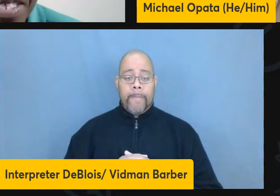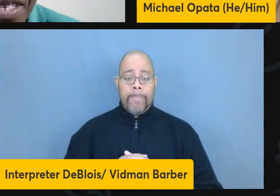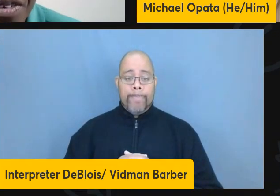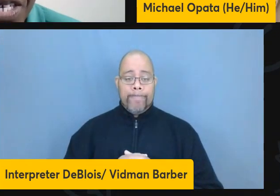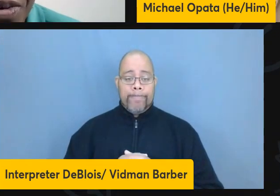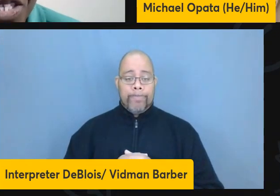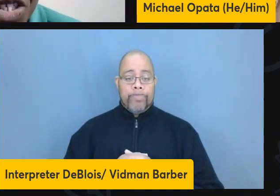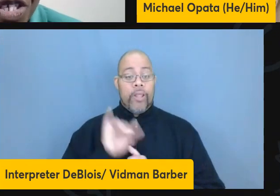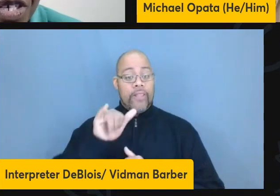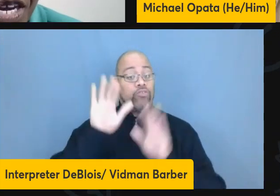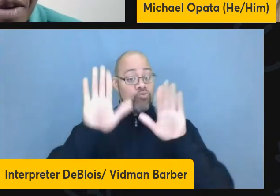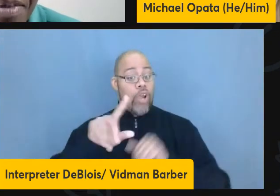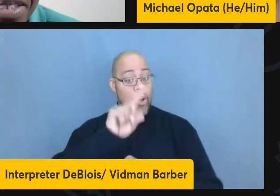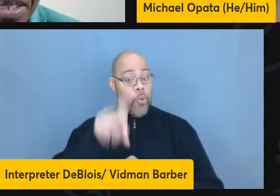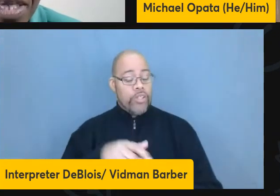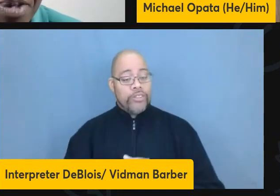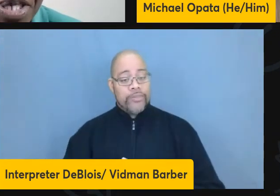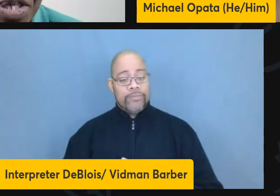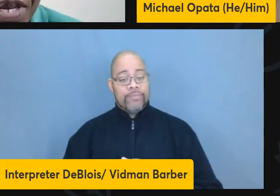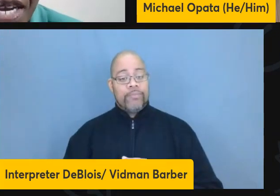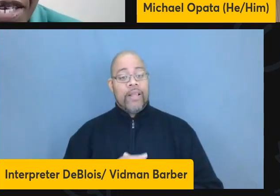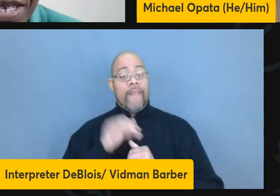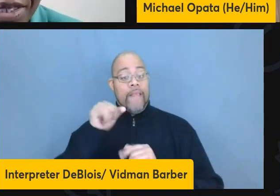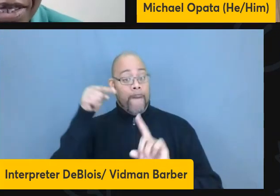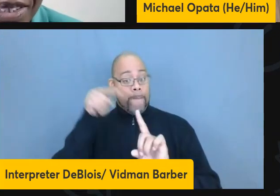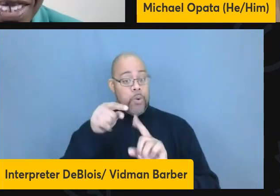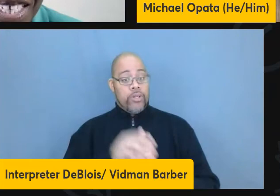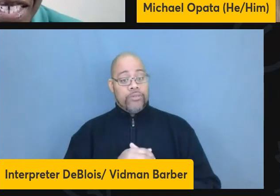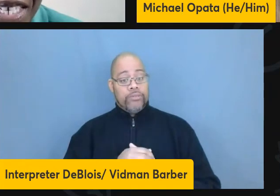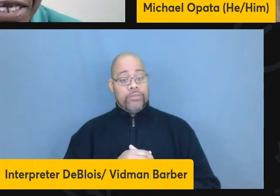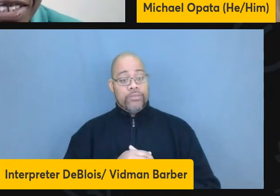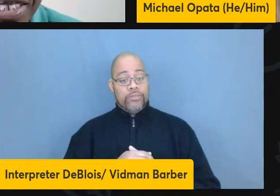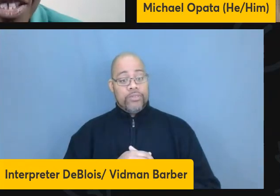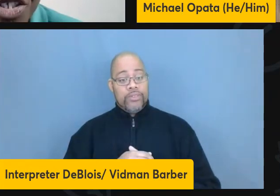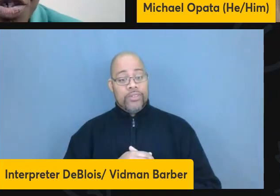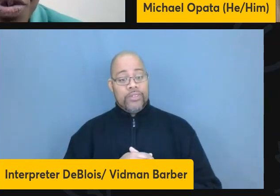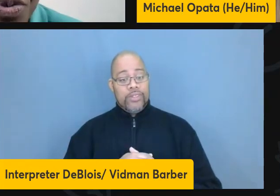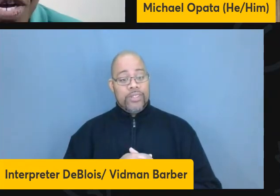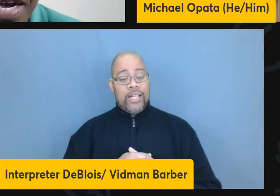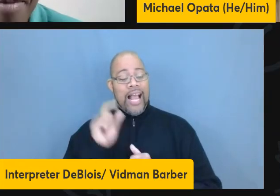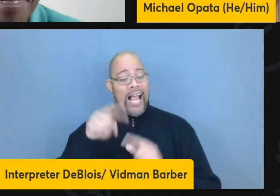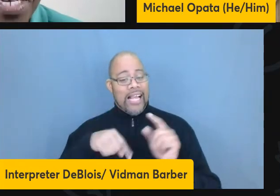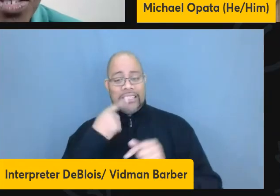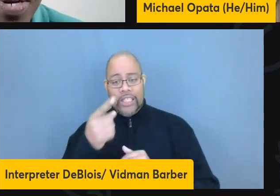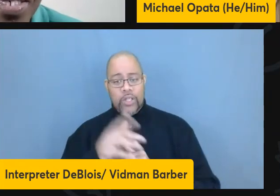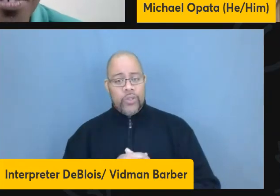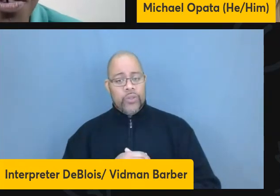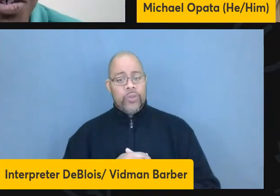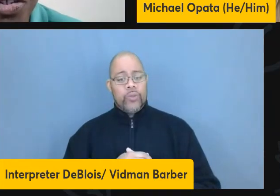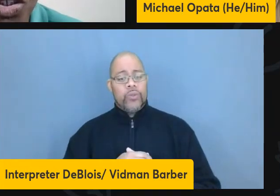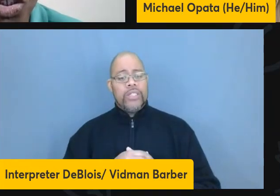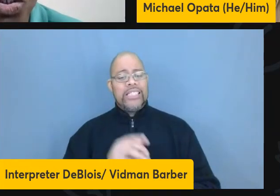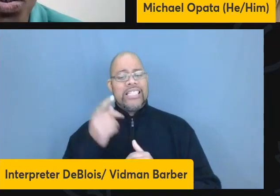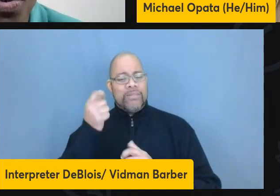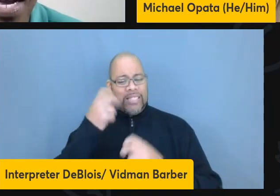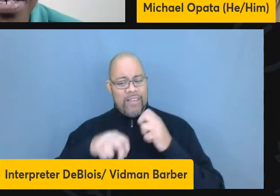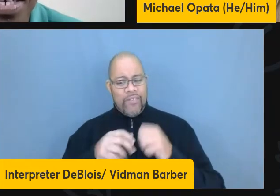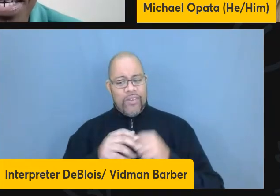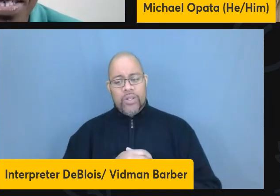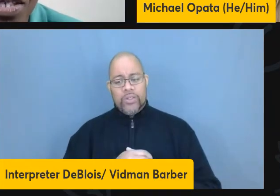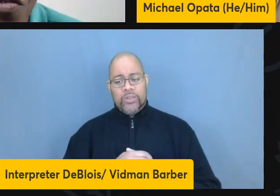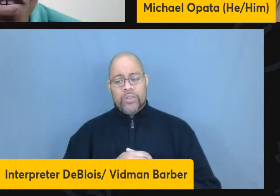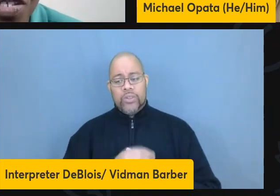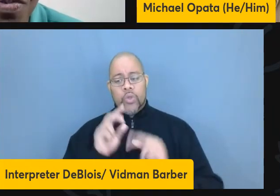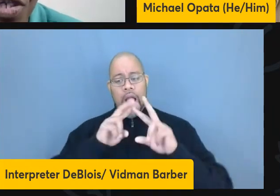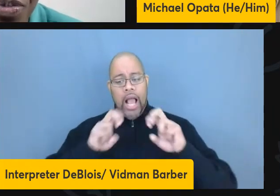Dr. Faith Osier: That's a great question. At this point, I can't tell you, it's quite difficult to analyze. So first of all,